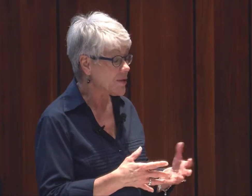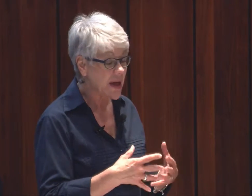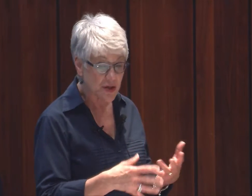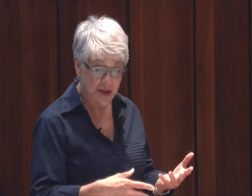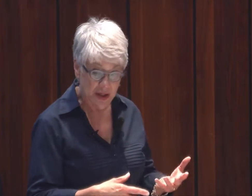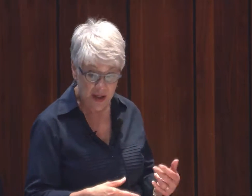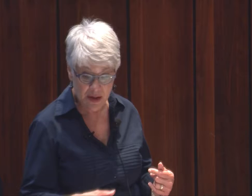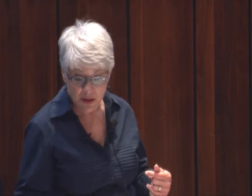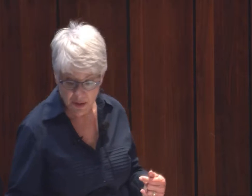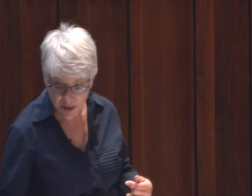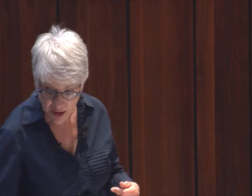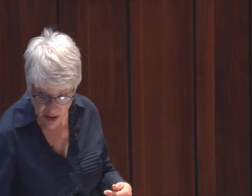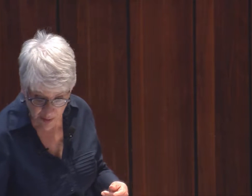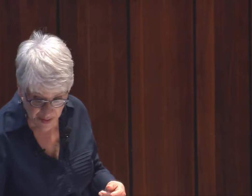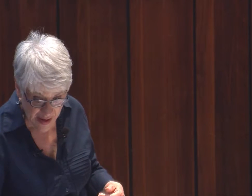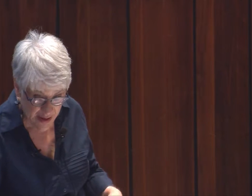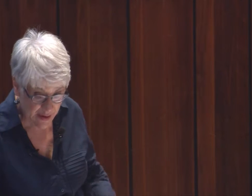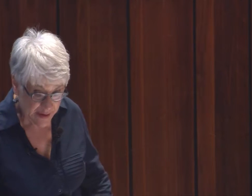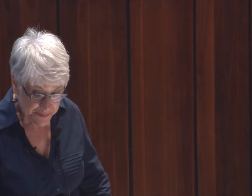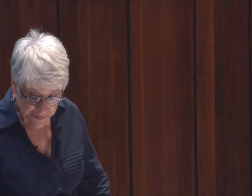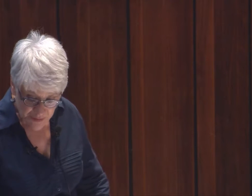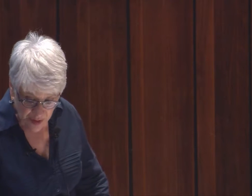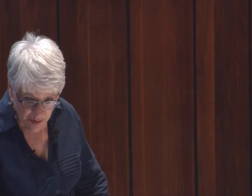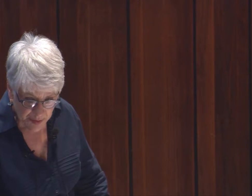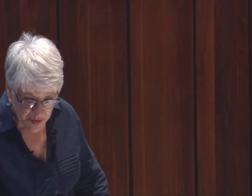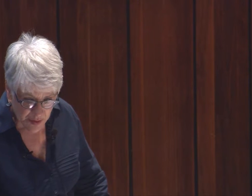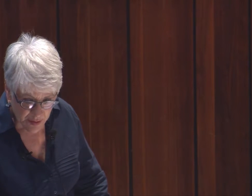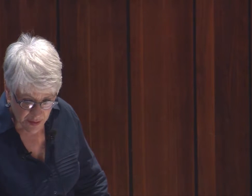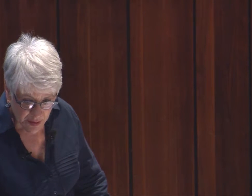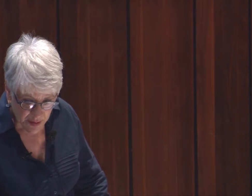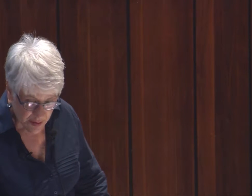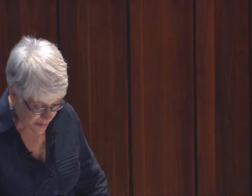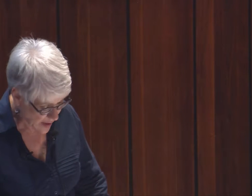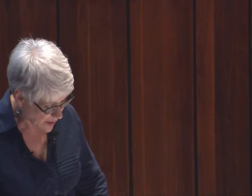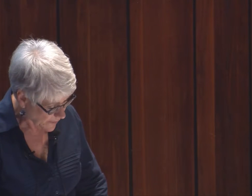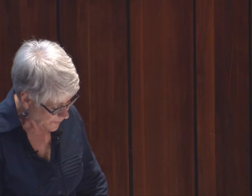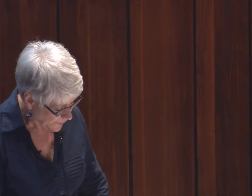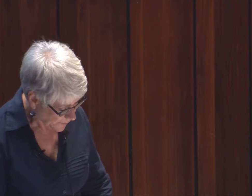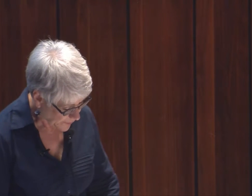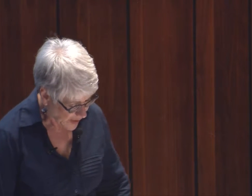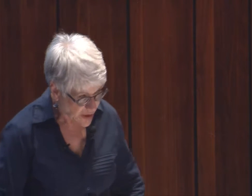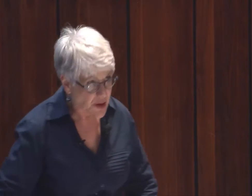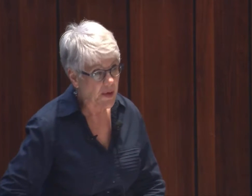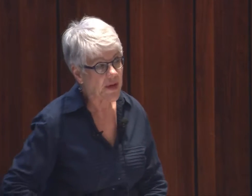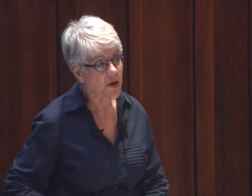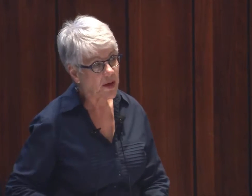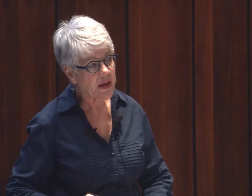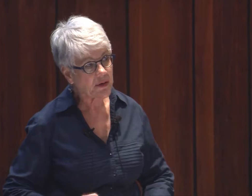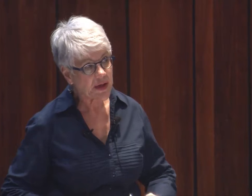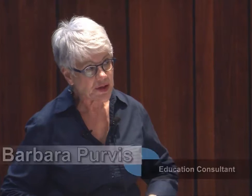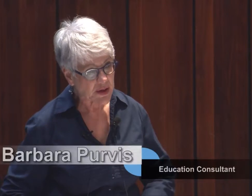strategies that need to go along with that. So, okay so in the early intervention